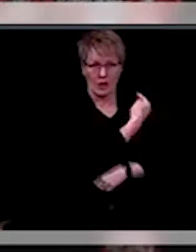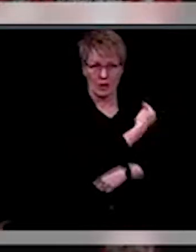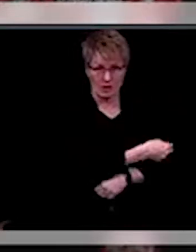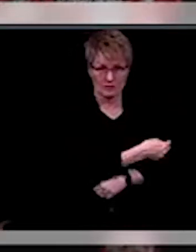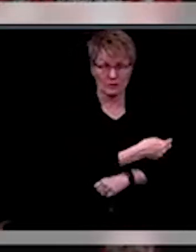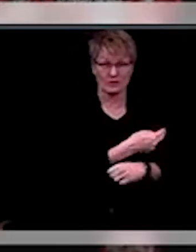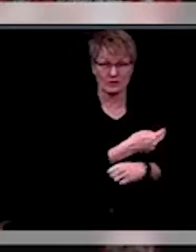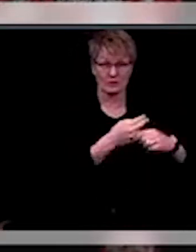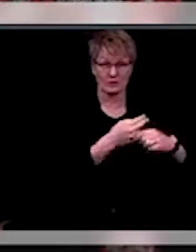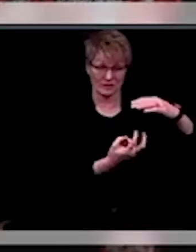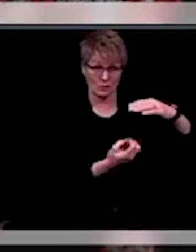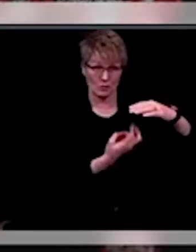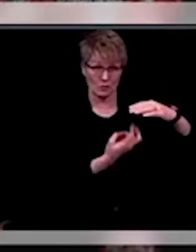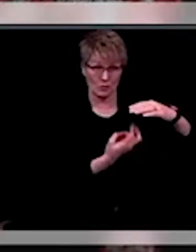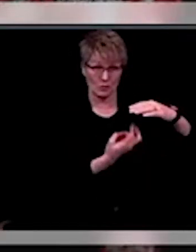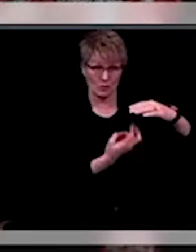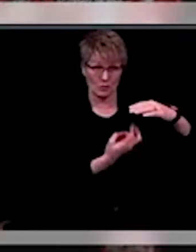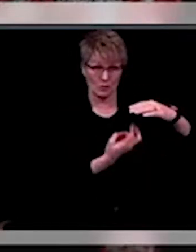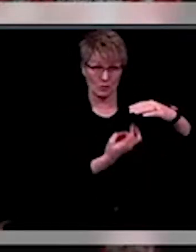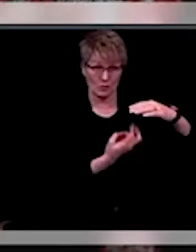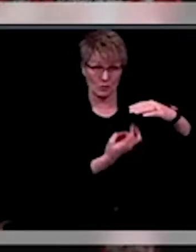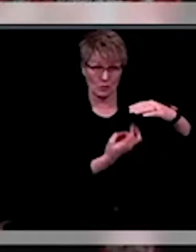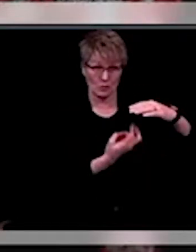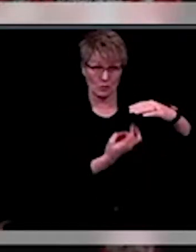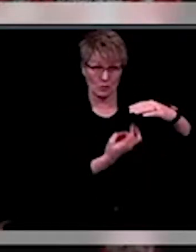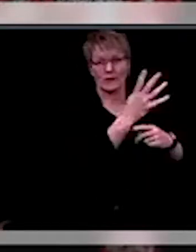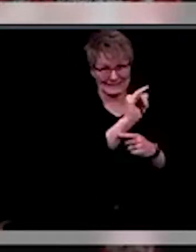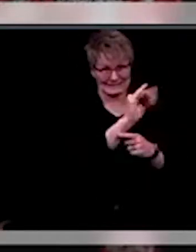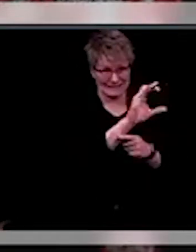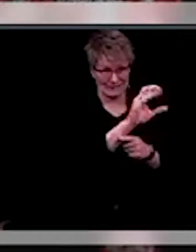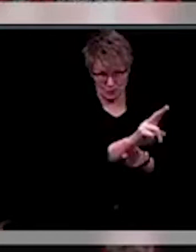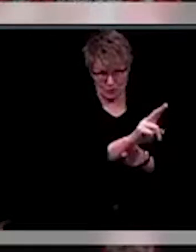So the 12 includes those four who are in intensive care. We had some questions about that.